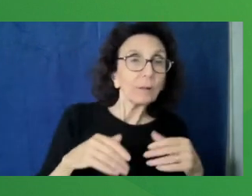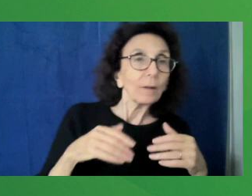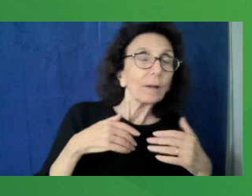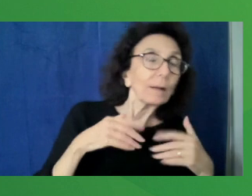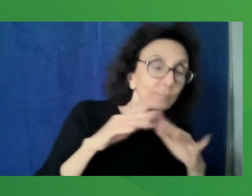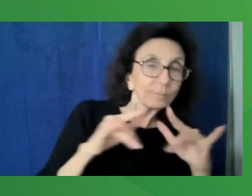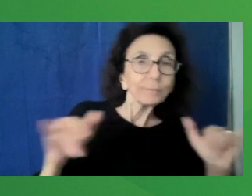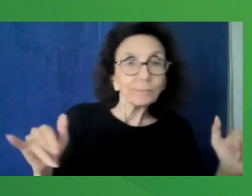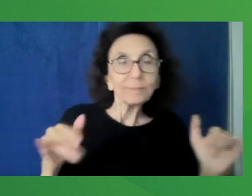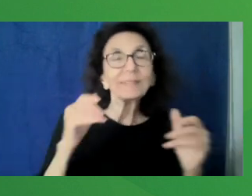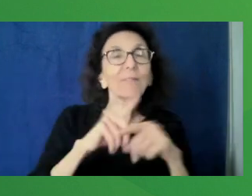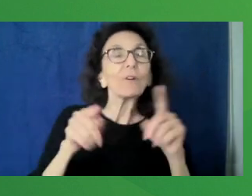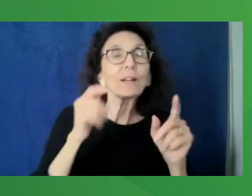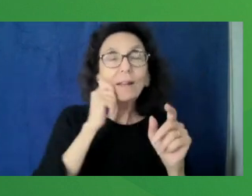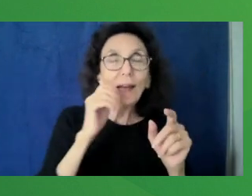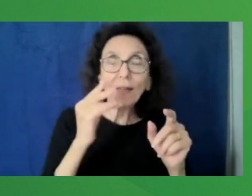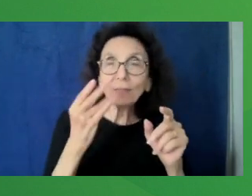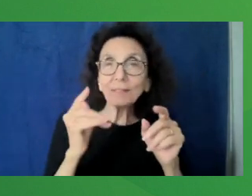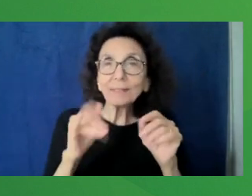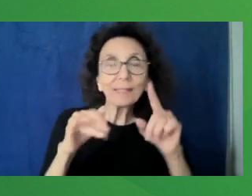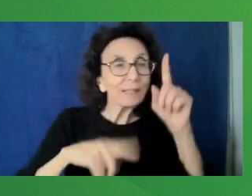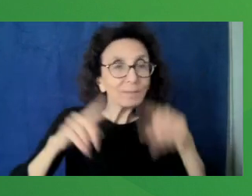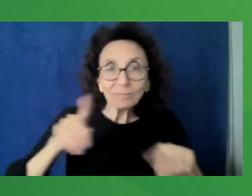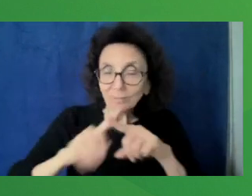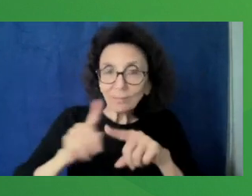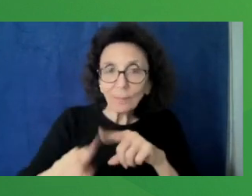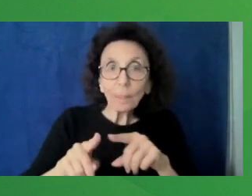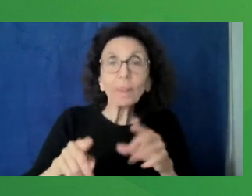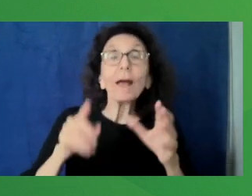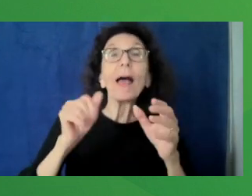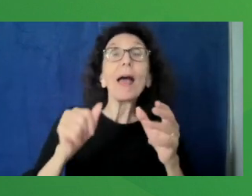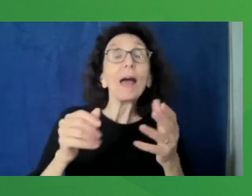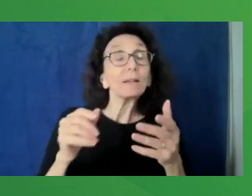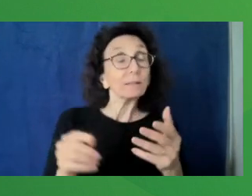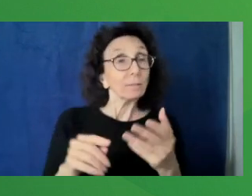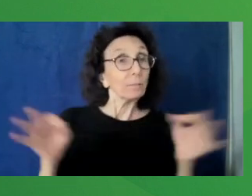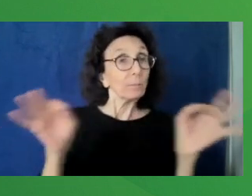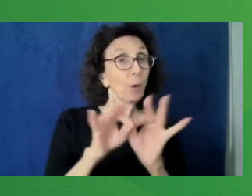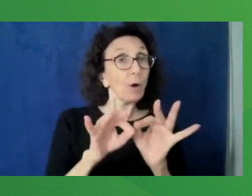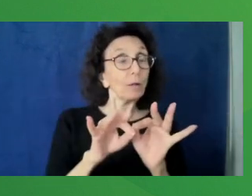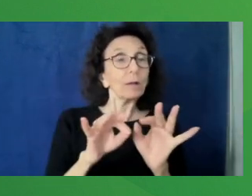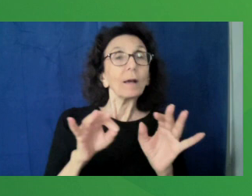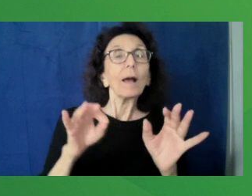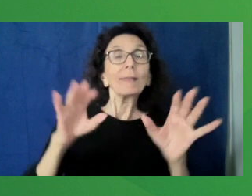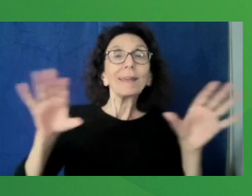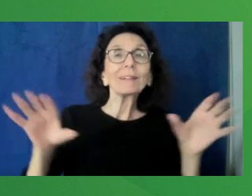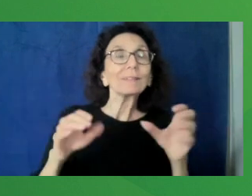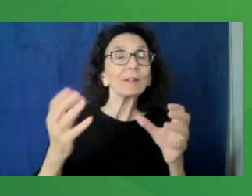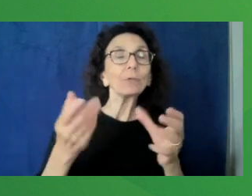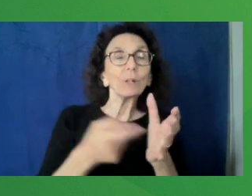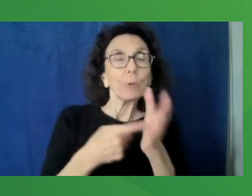And then, we really focus on integrating inclusion into the activities and the action. Next slide.